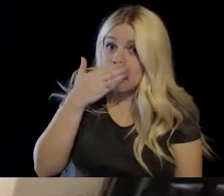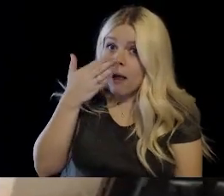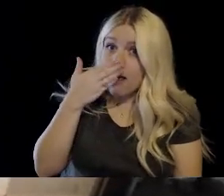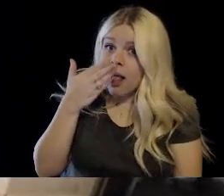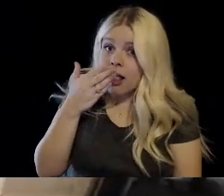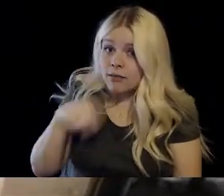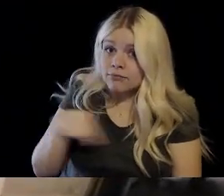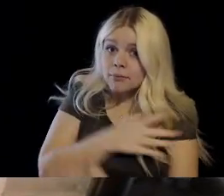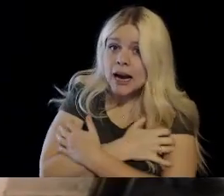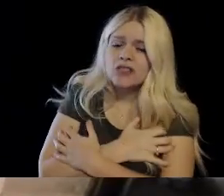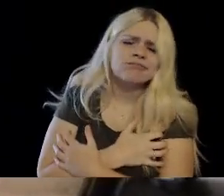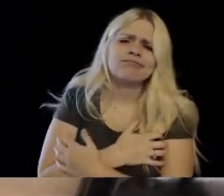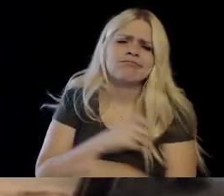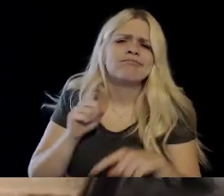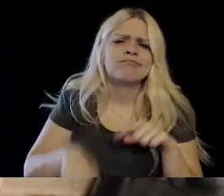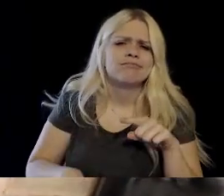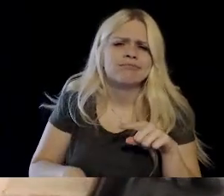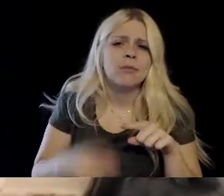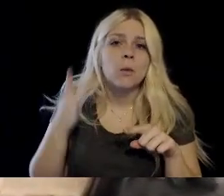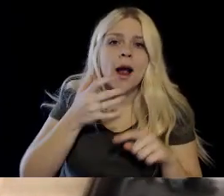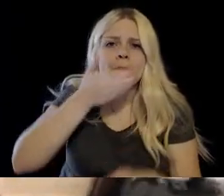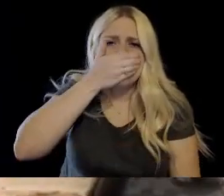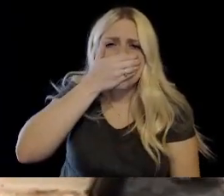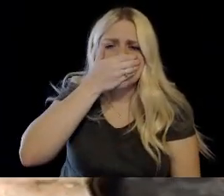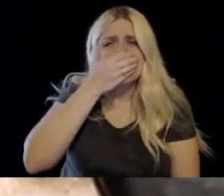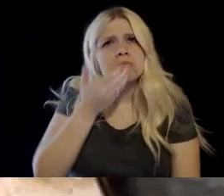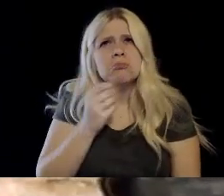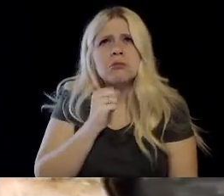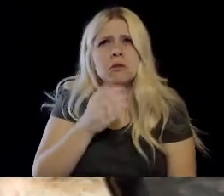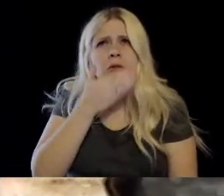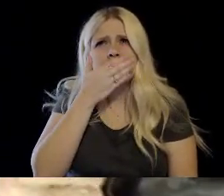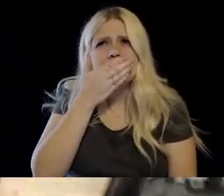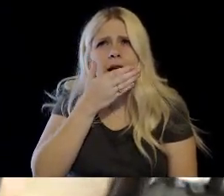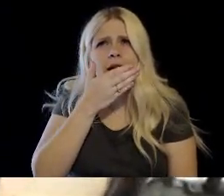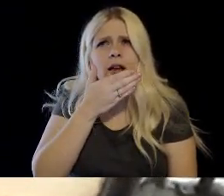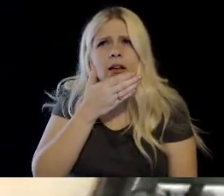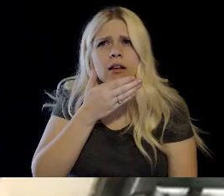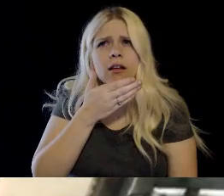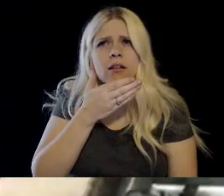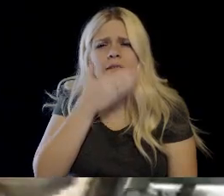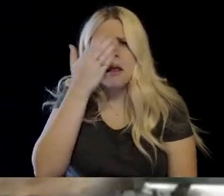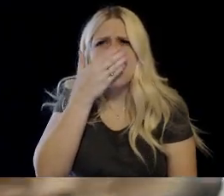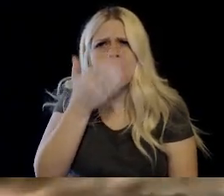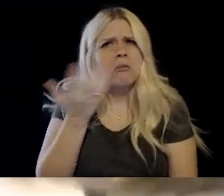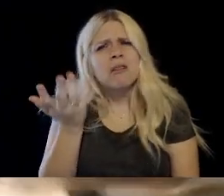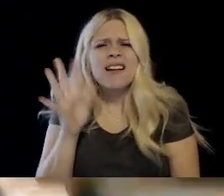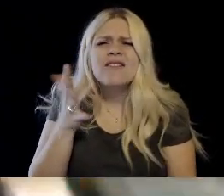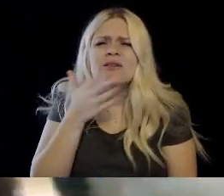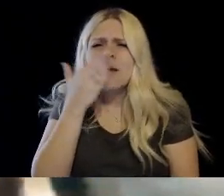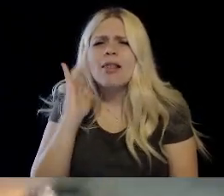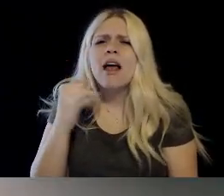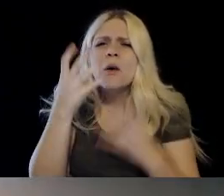They don't have too much of a smell, though. I don't think. Joanne: No. When they're wet they smell like big wet dog. Erica: Big wet dog. Joanne: Uh-huh. Erica: Here comes big ol' Koda.